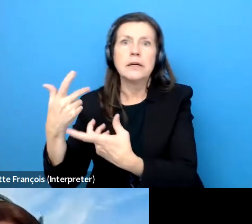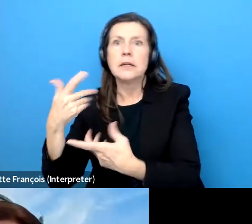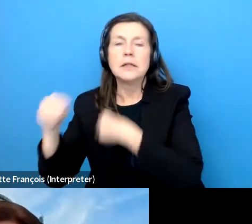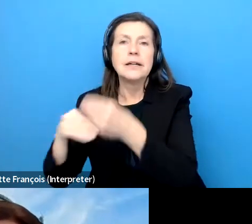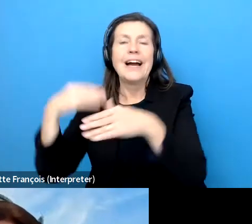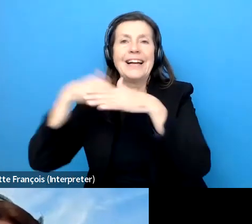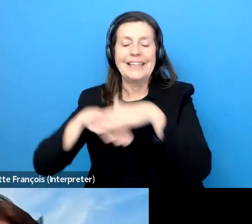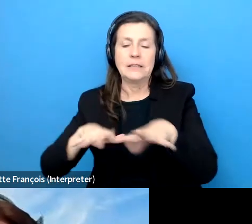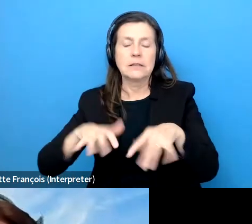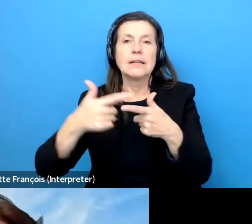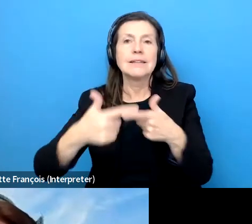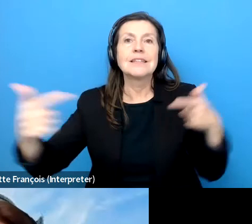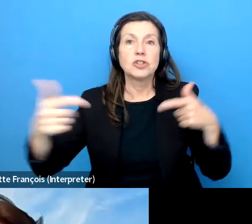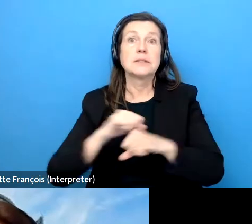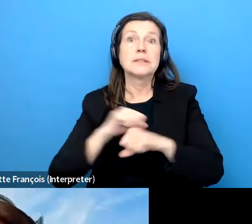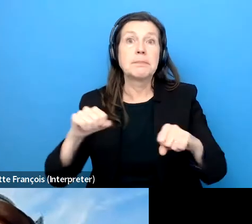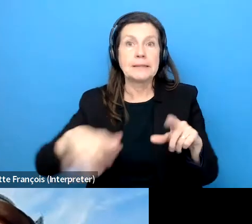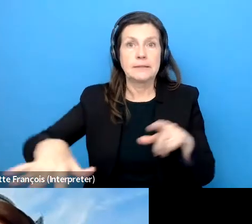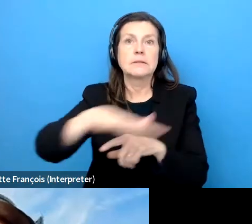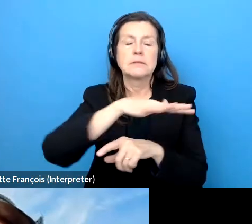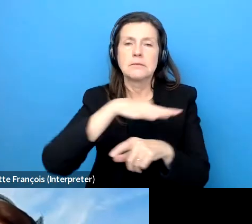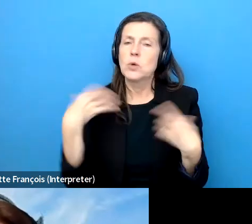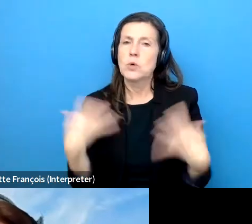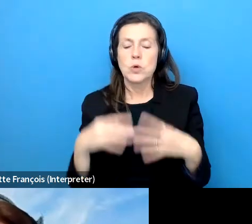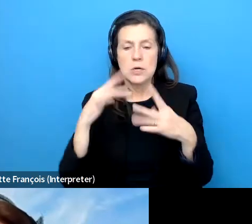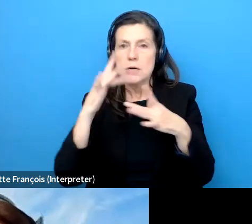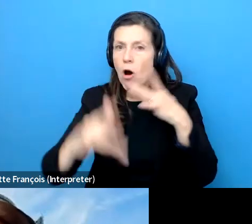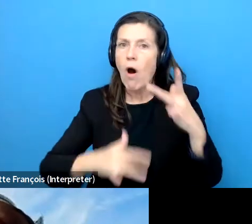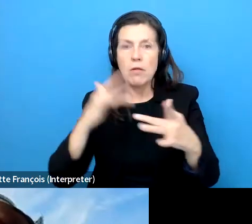which was also present during the pandemic.